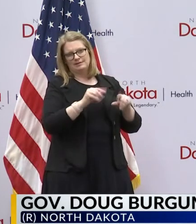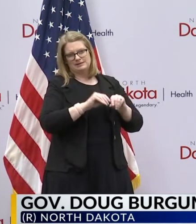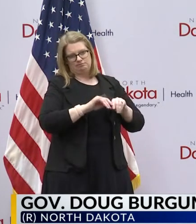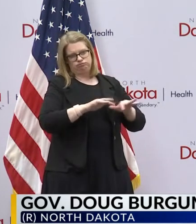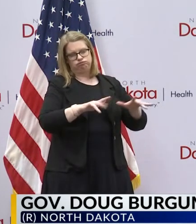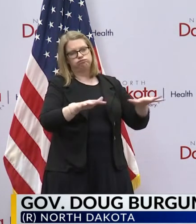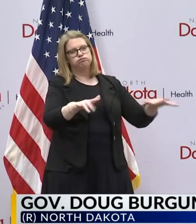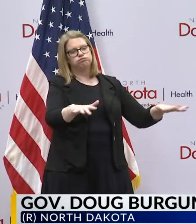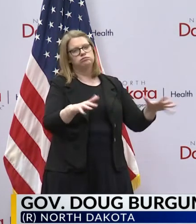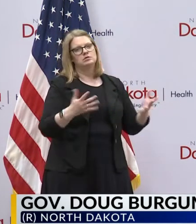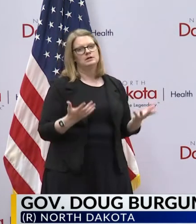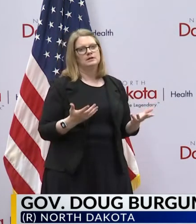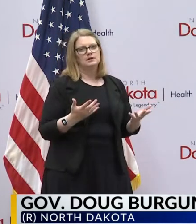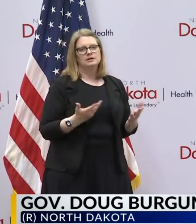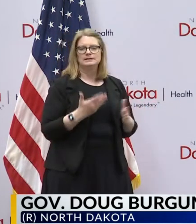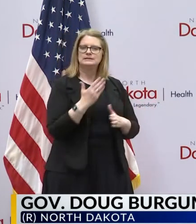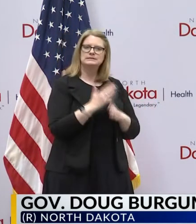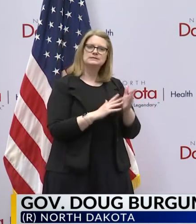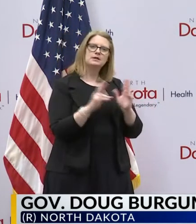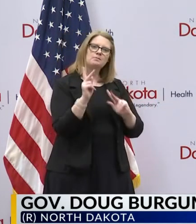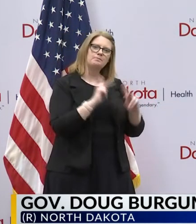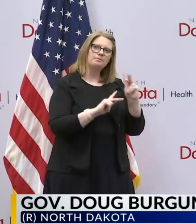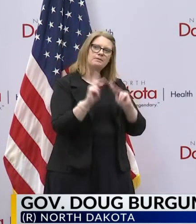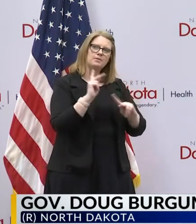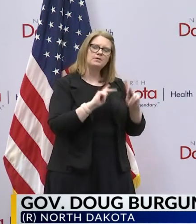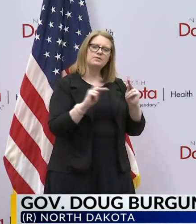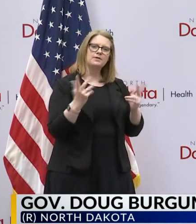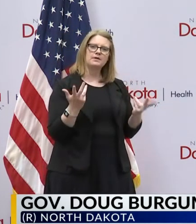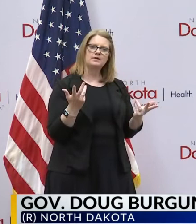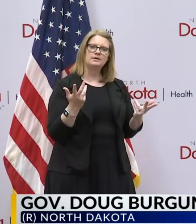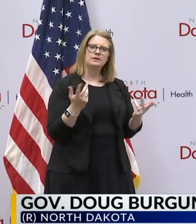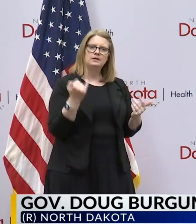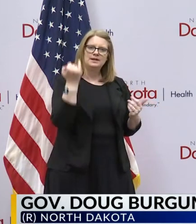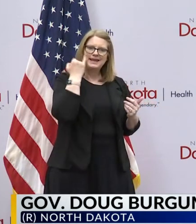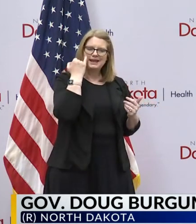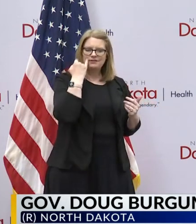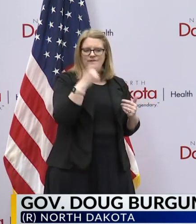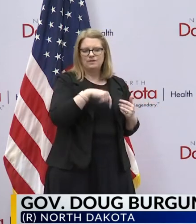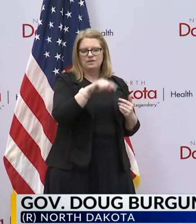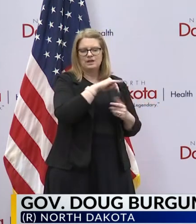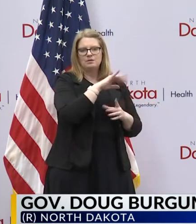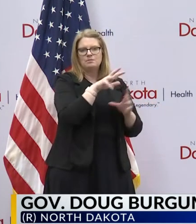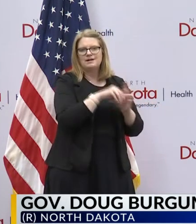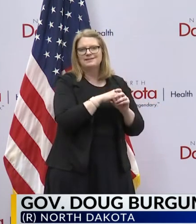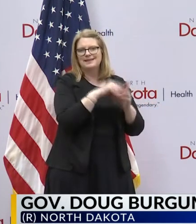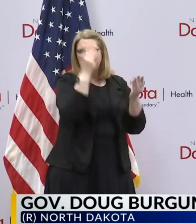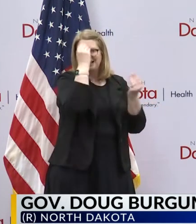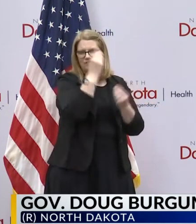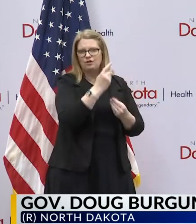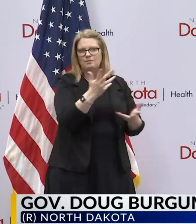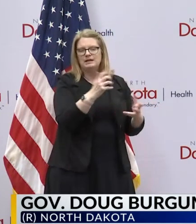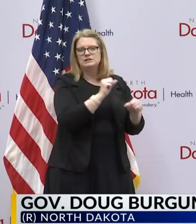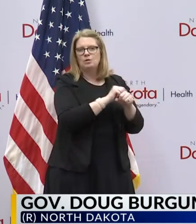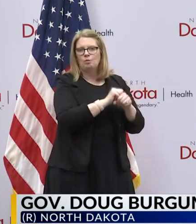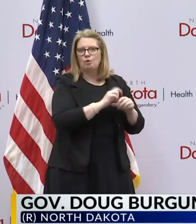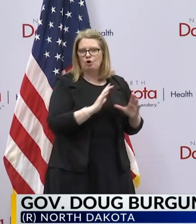JOBS THAT KEPT ON GOING DURING THIS ENTIRE PANDEMIC, SOME PEOPLE WOULD HAVE JOBS WHERE, IF